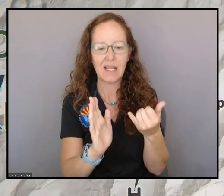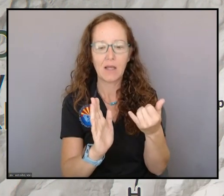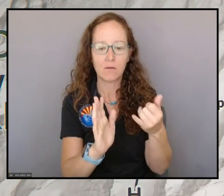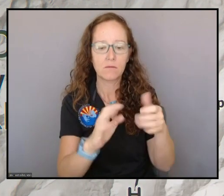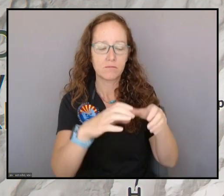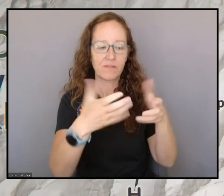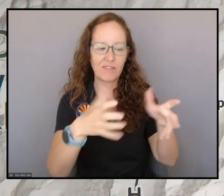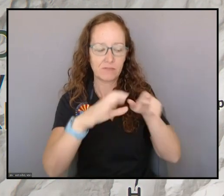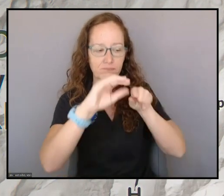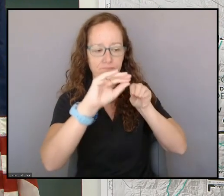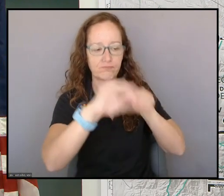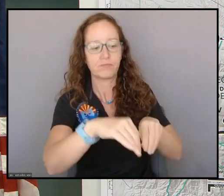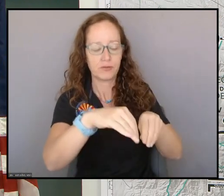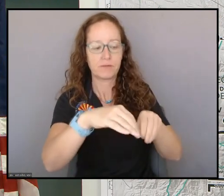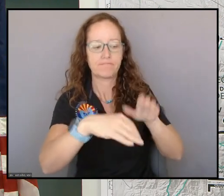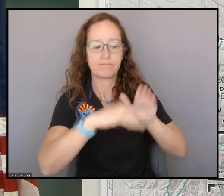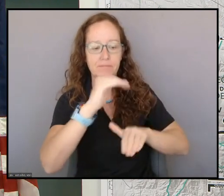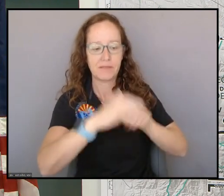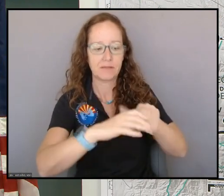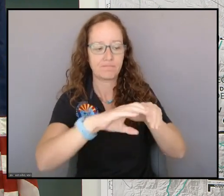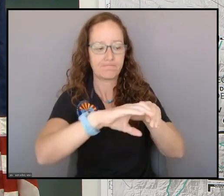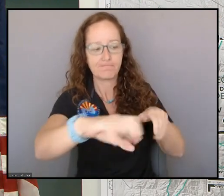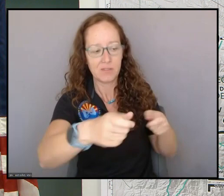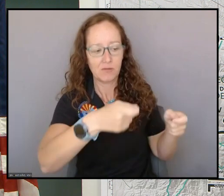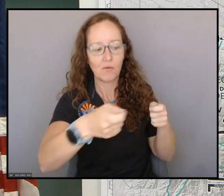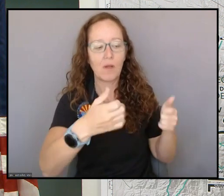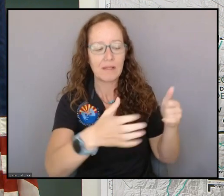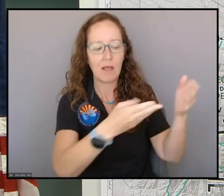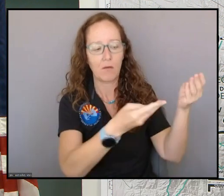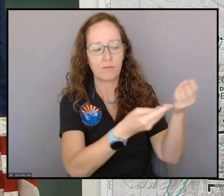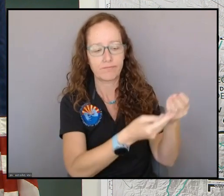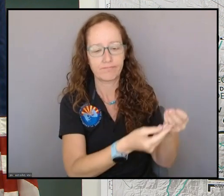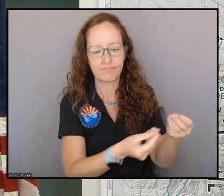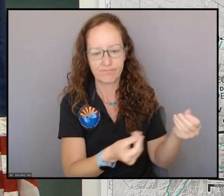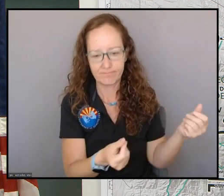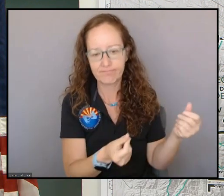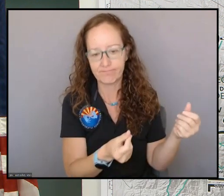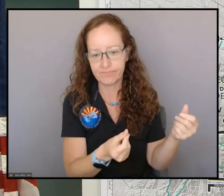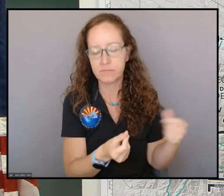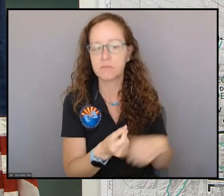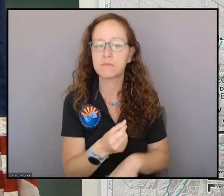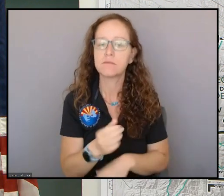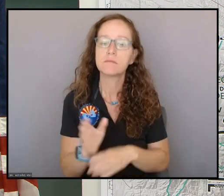in that area. Coming around to the east out to the fire's